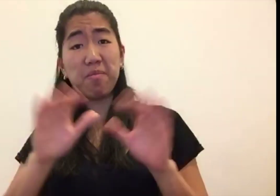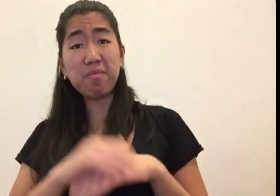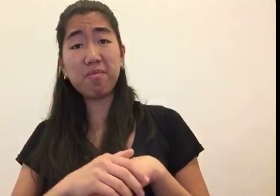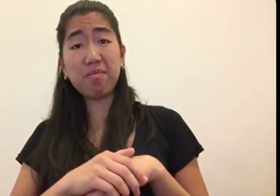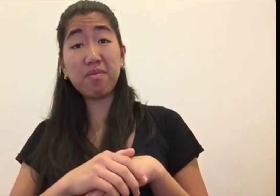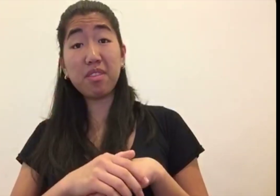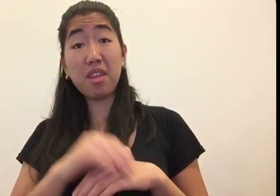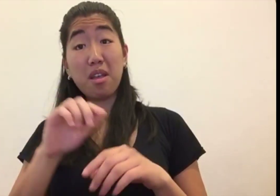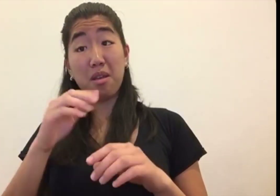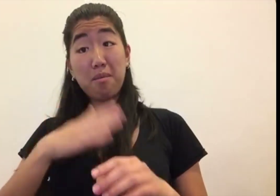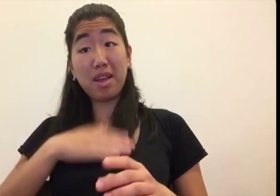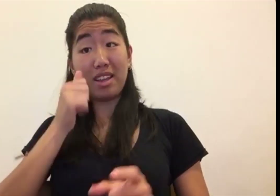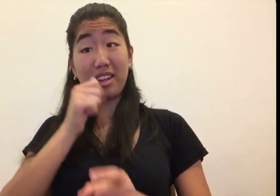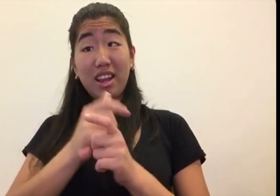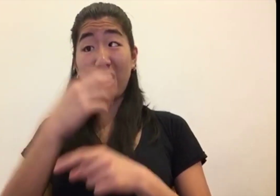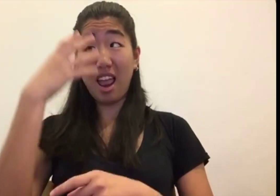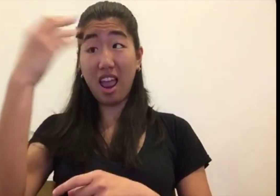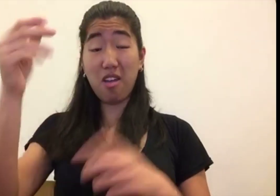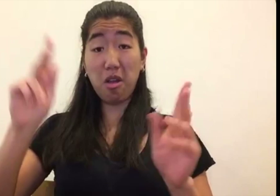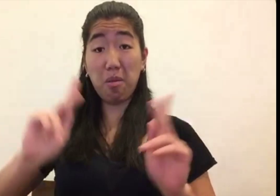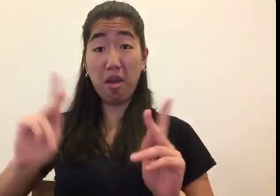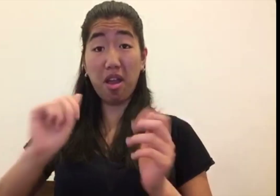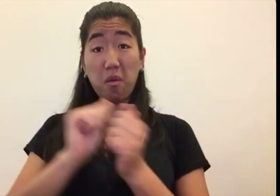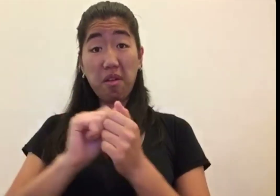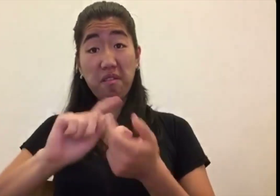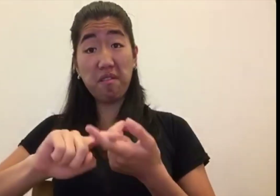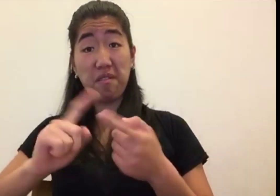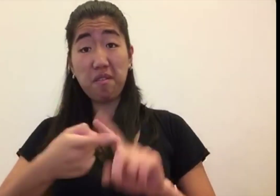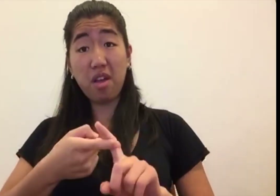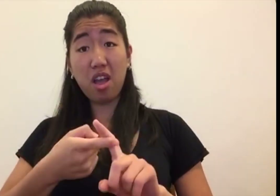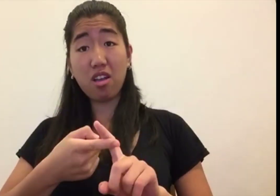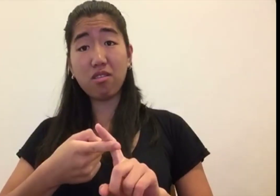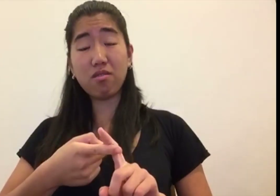while she went to a party with her friends.